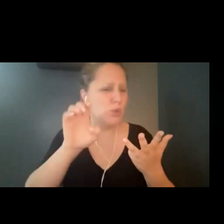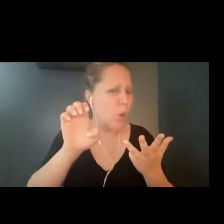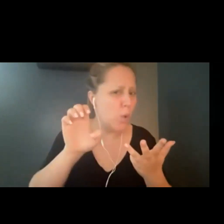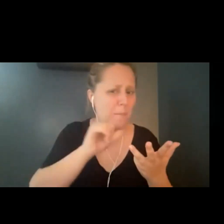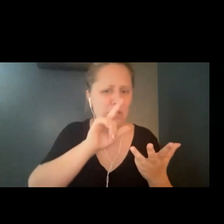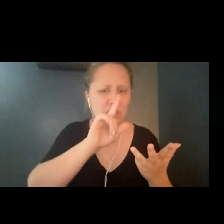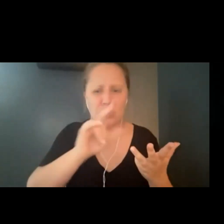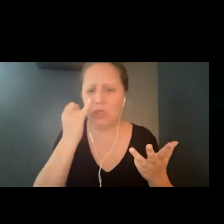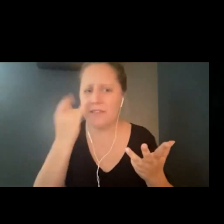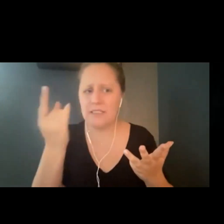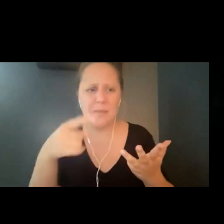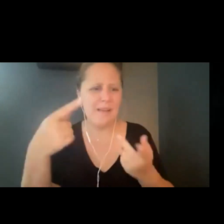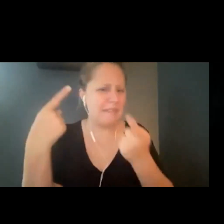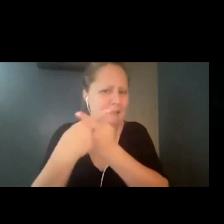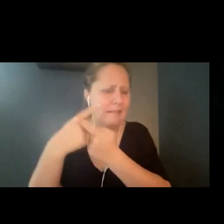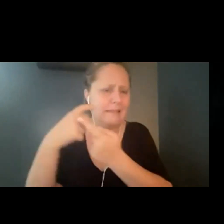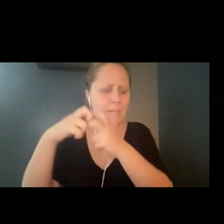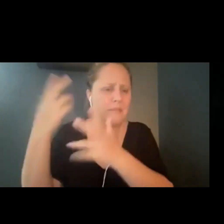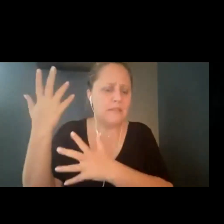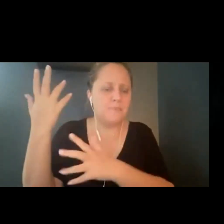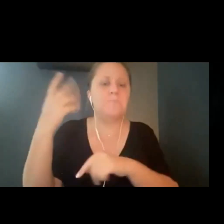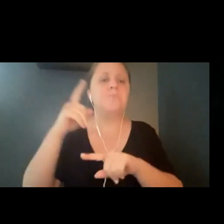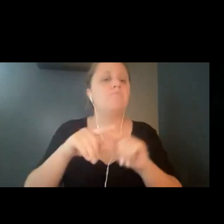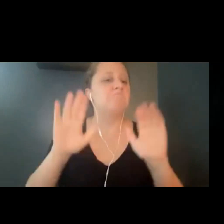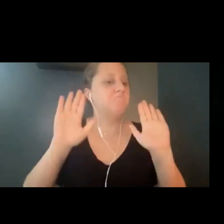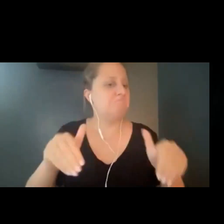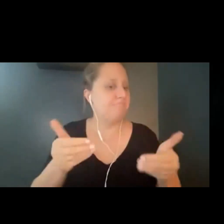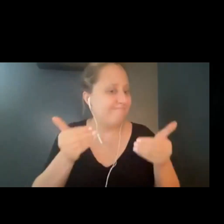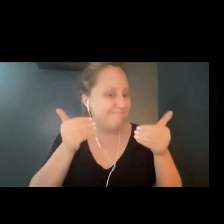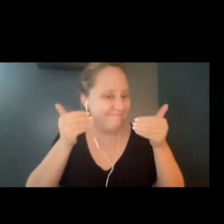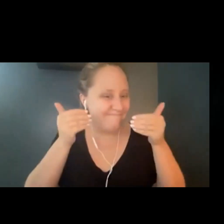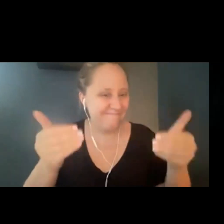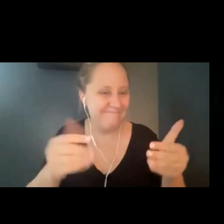I'm not positive, he had an issue. We're gonna just jump in and I would love it if ...